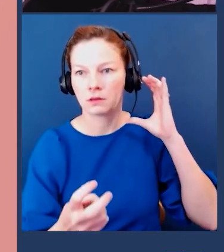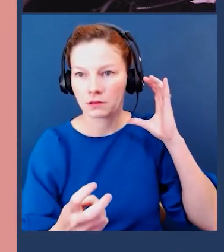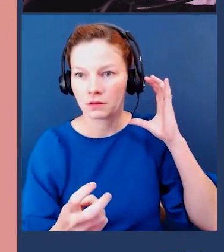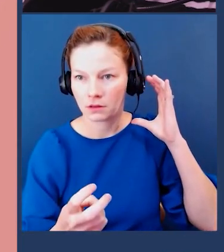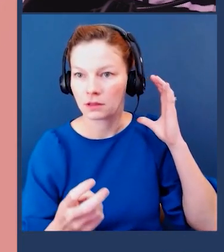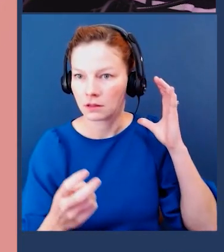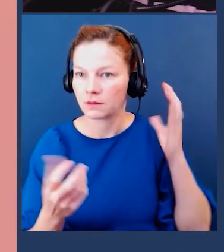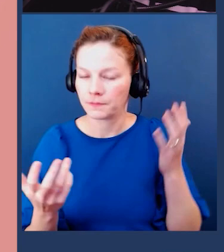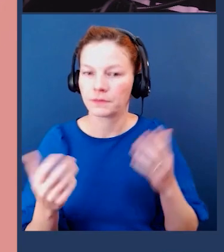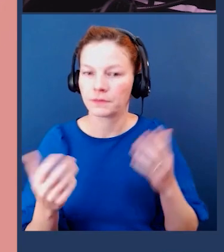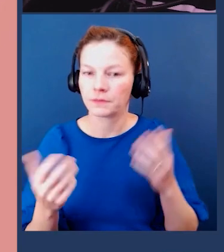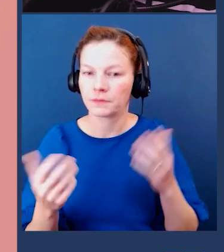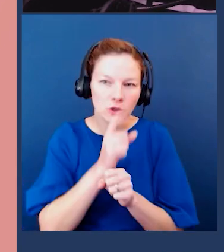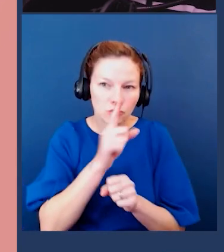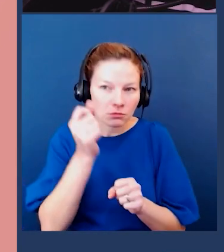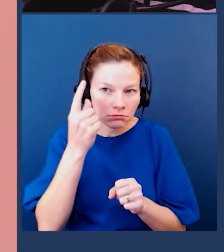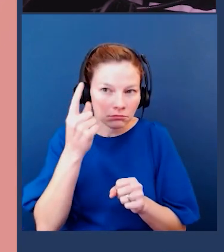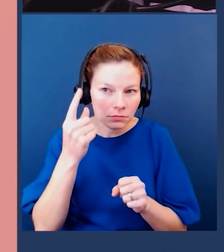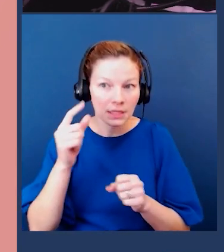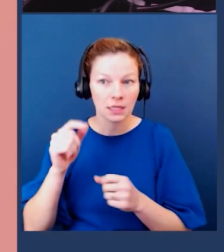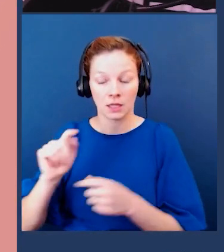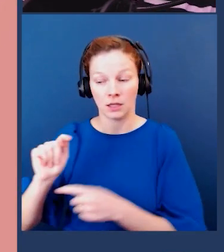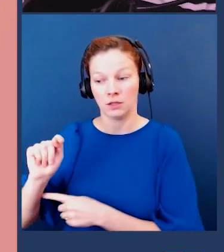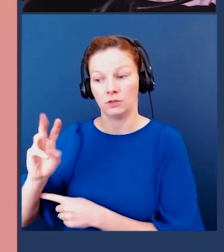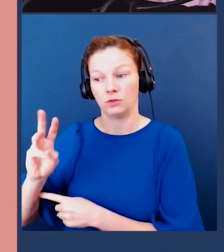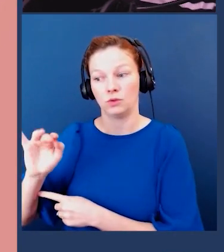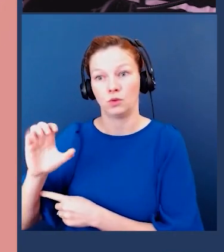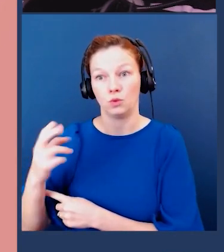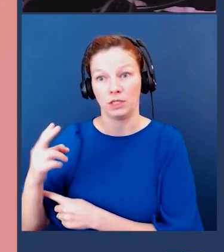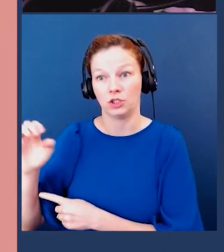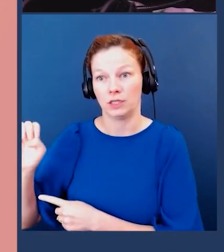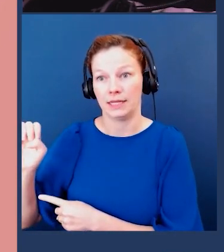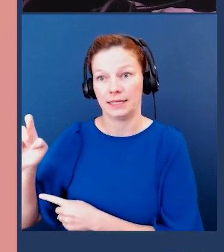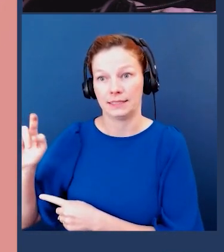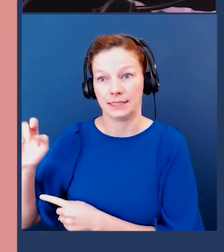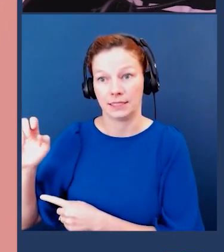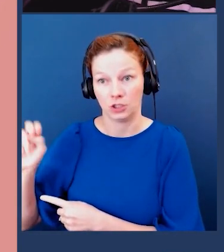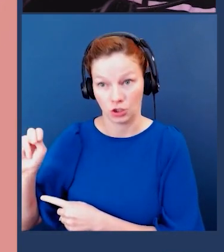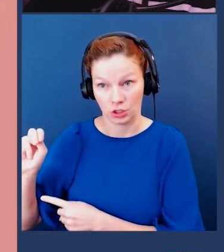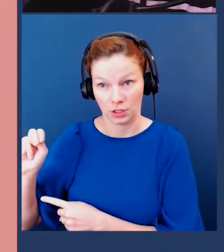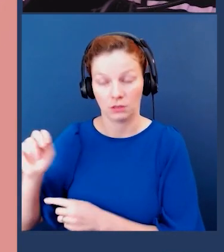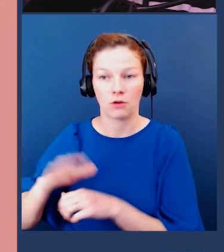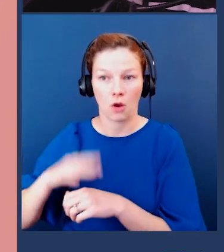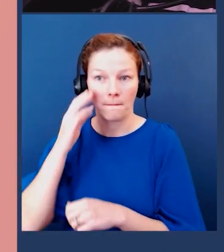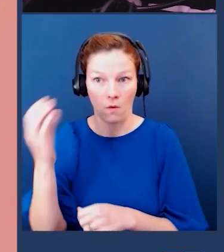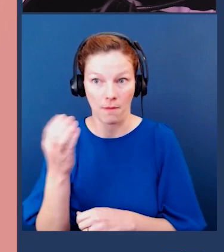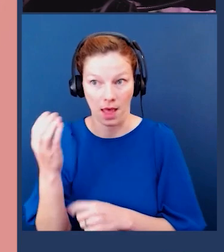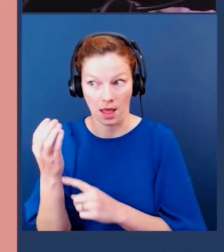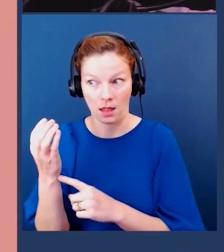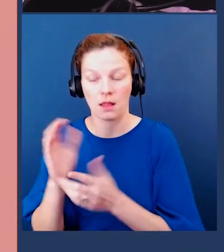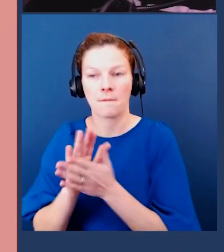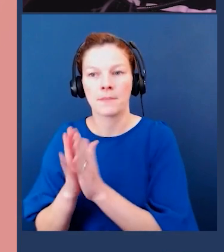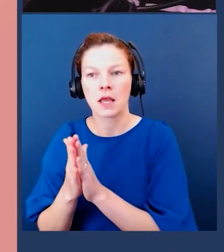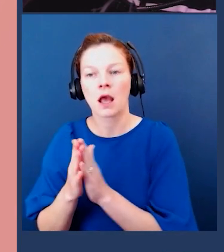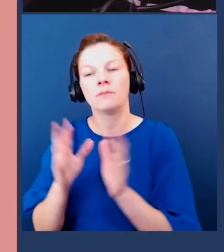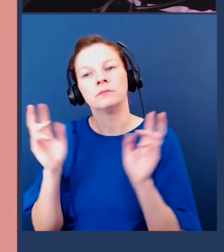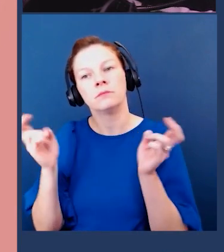your extension, Twitch extension on mobile and on desktop become kind of a controller or an input